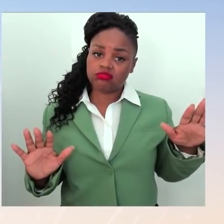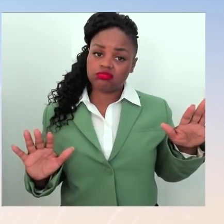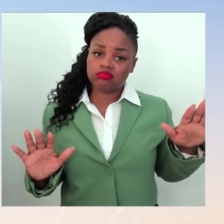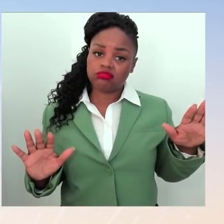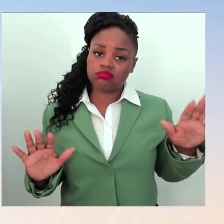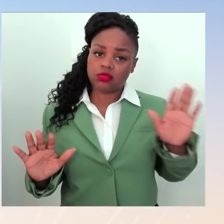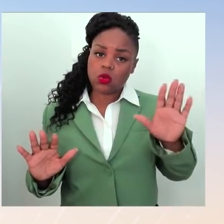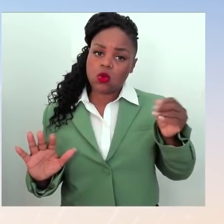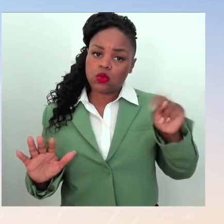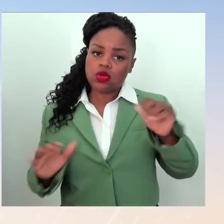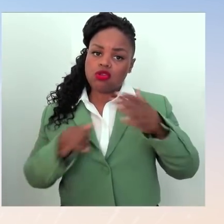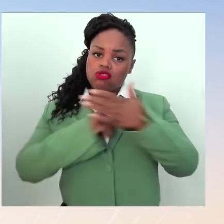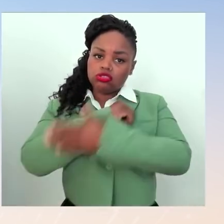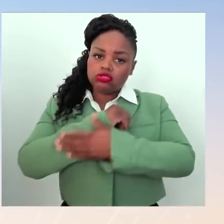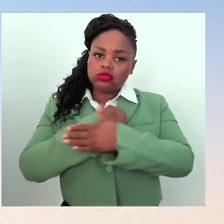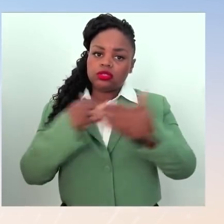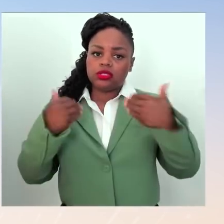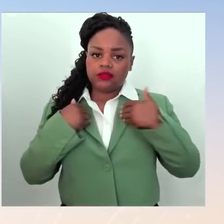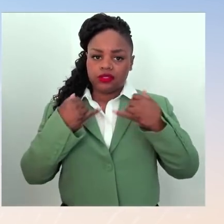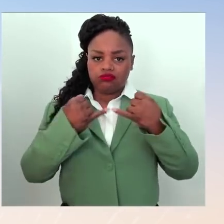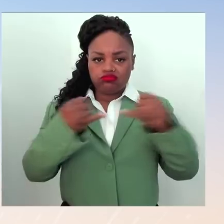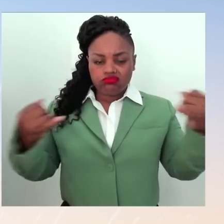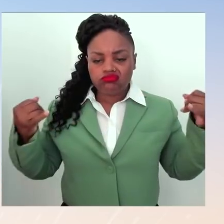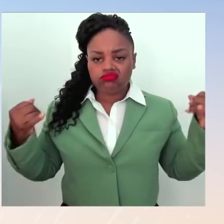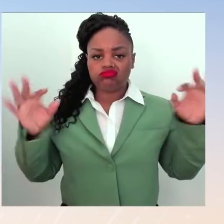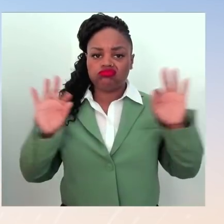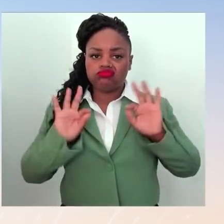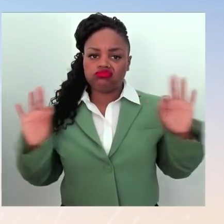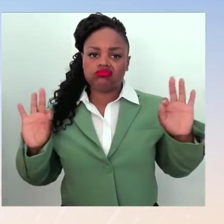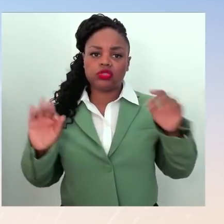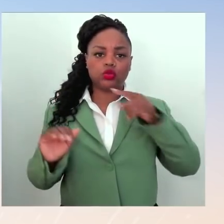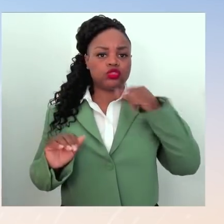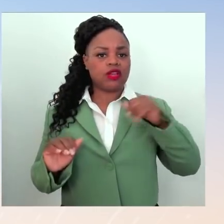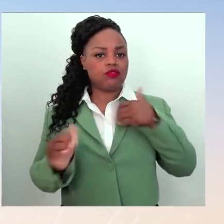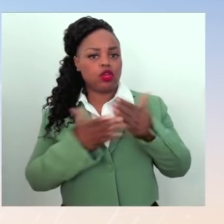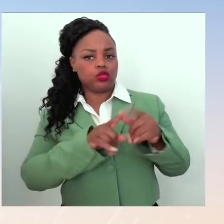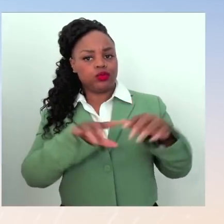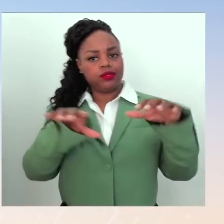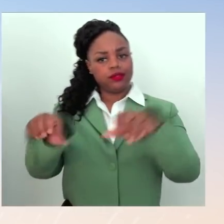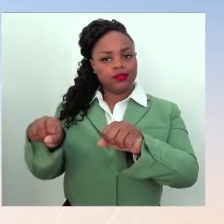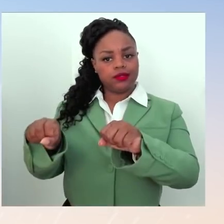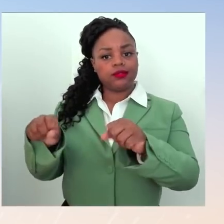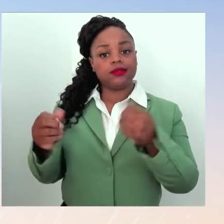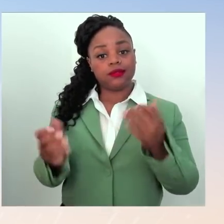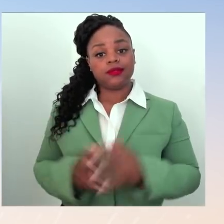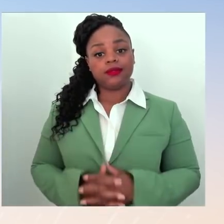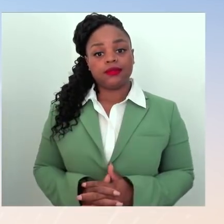but that's what we've seen to date. The Press: So, it doesn't sound like the White House is concerned that some of these withdrawals will backfire